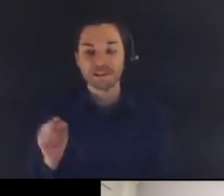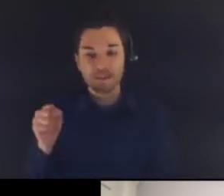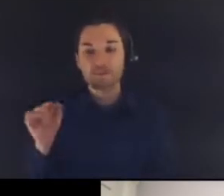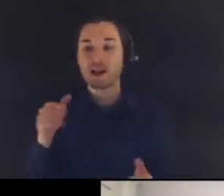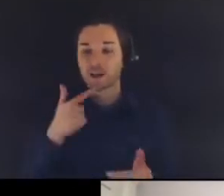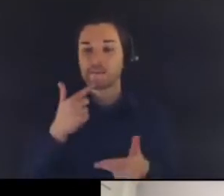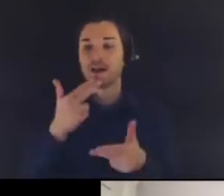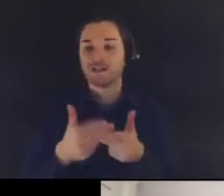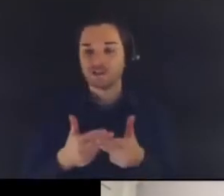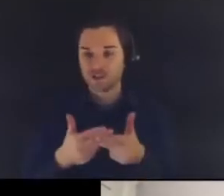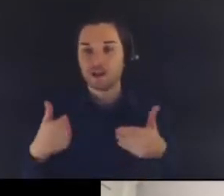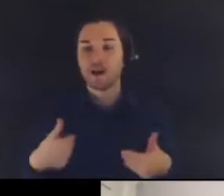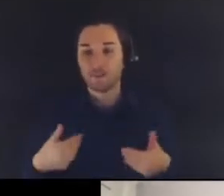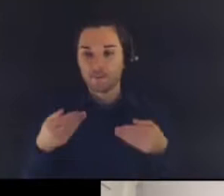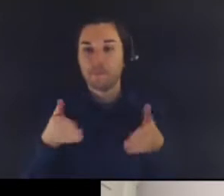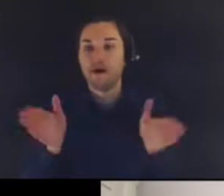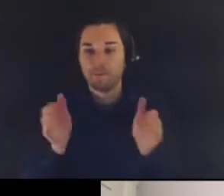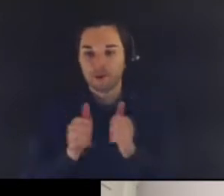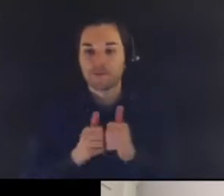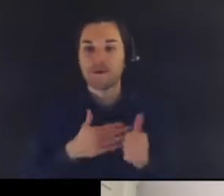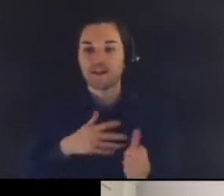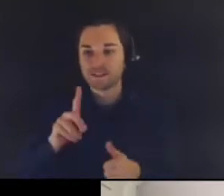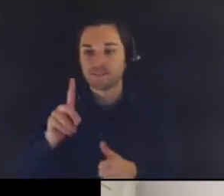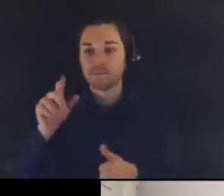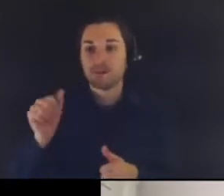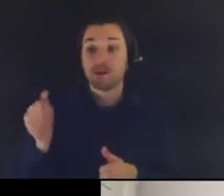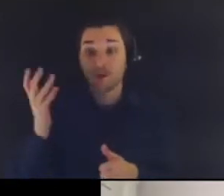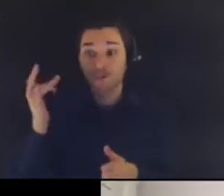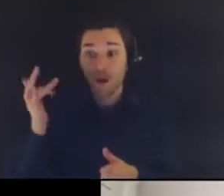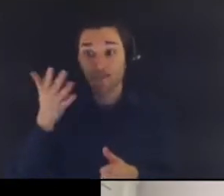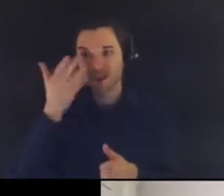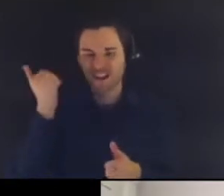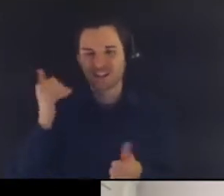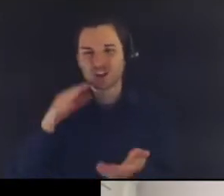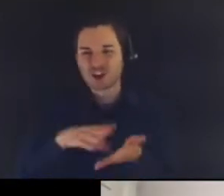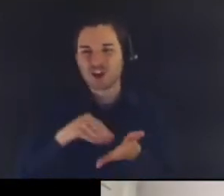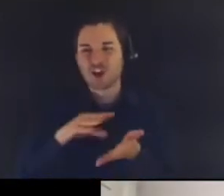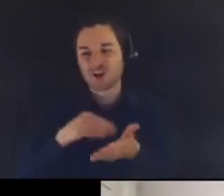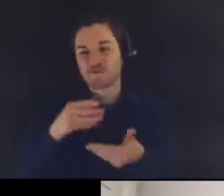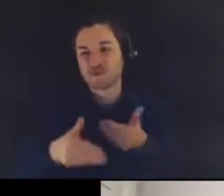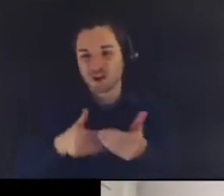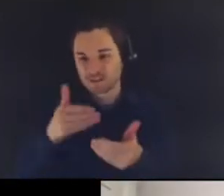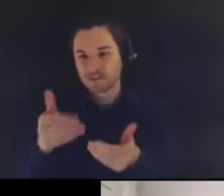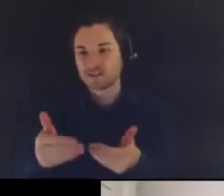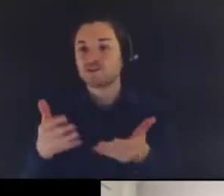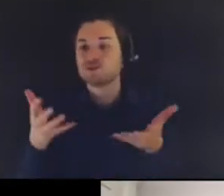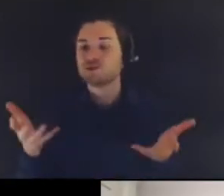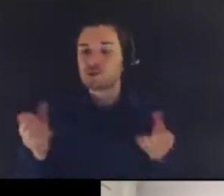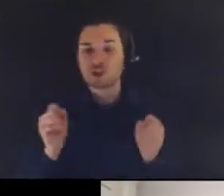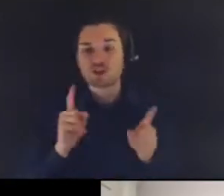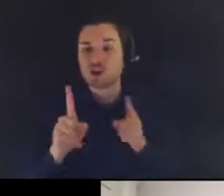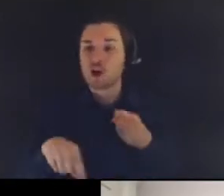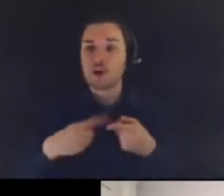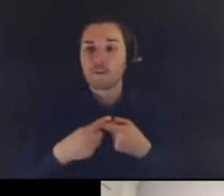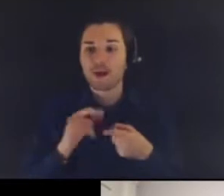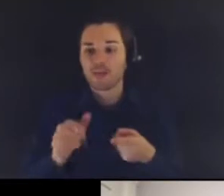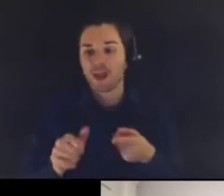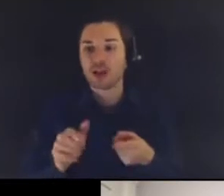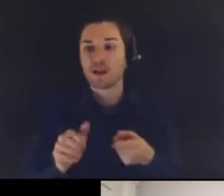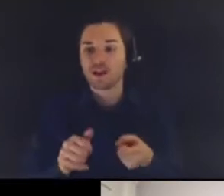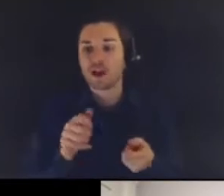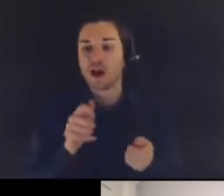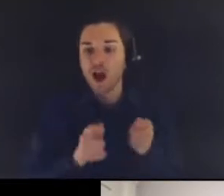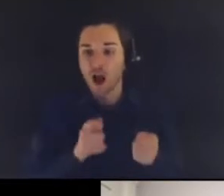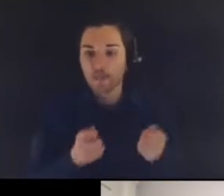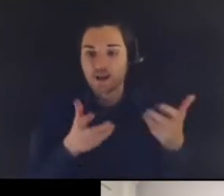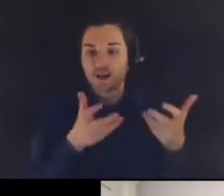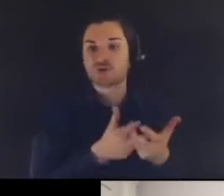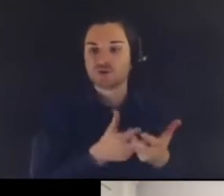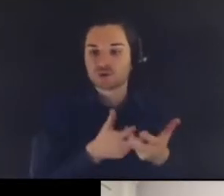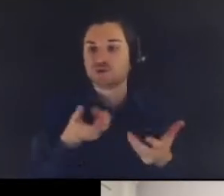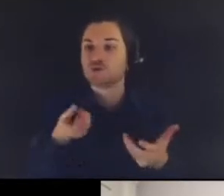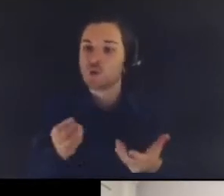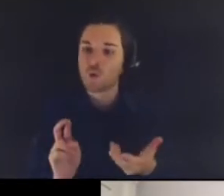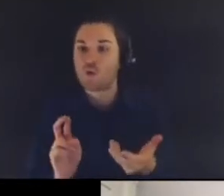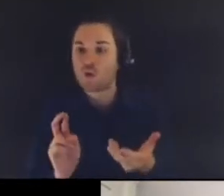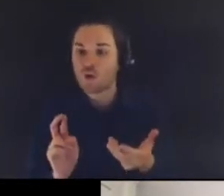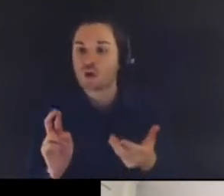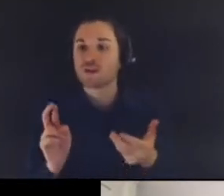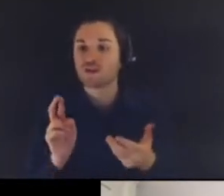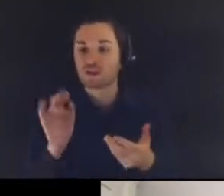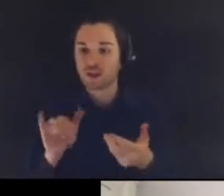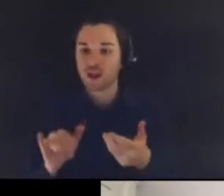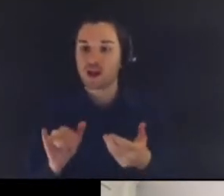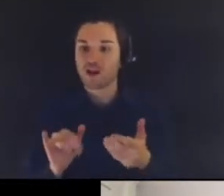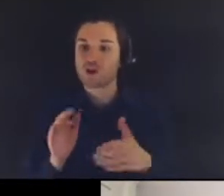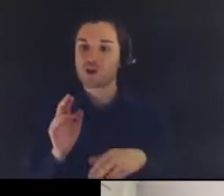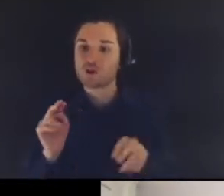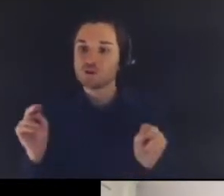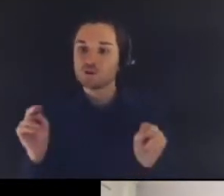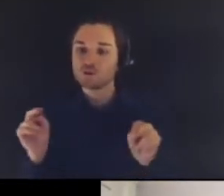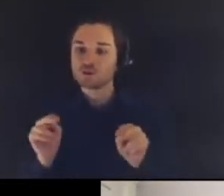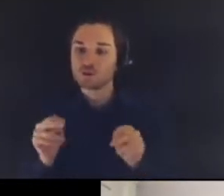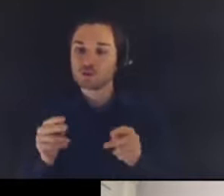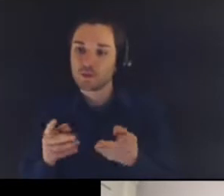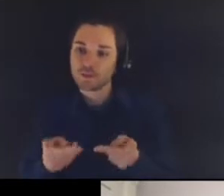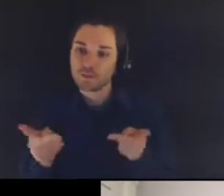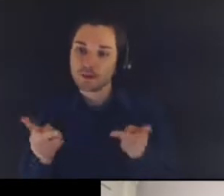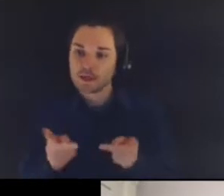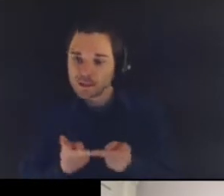for that, is that I felt lonely during my PhD. But I think what made the discrimination